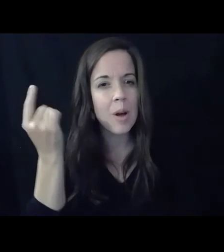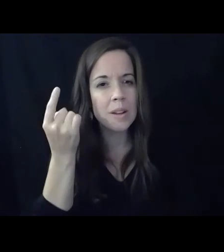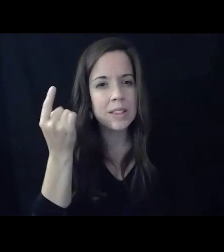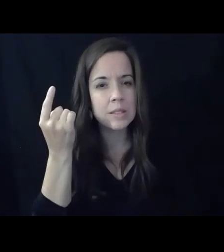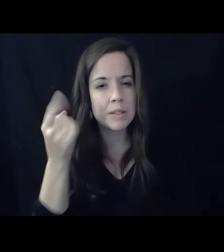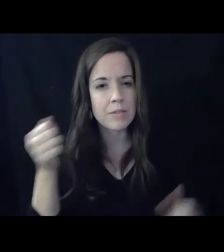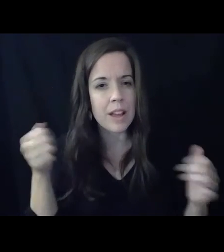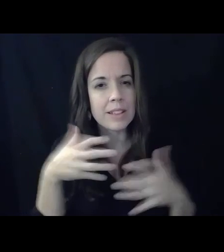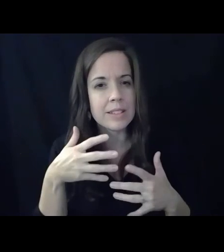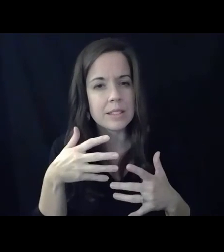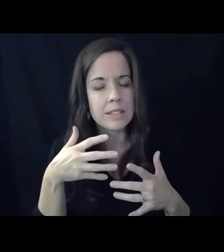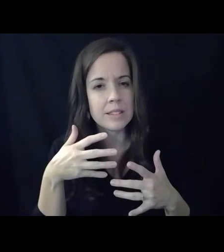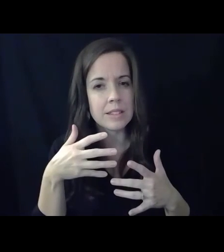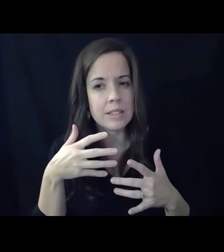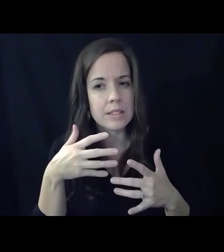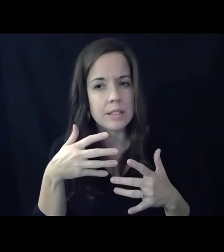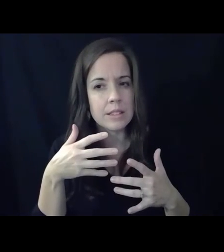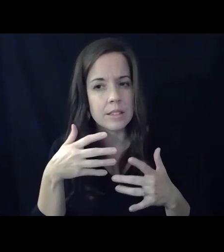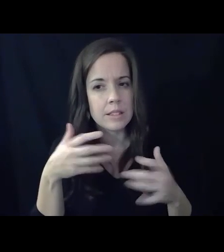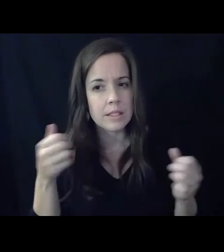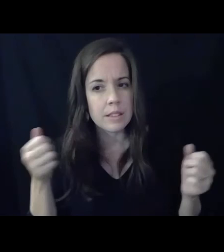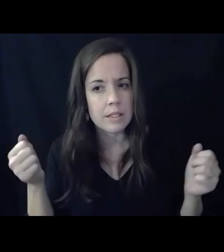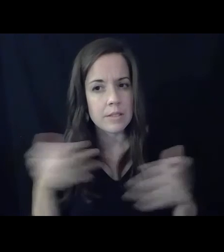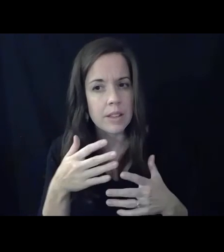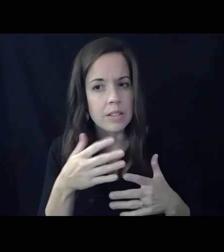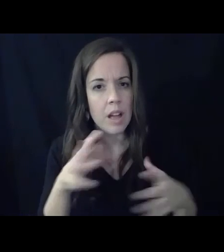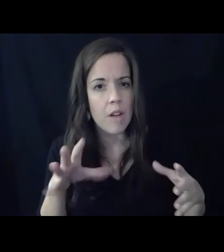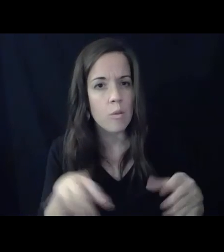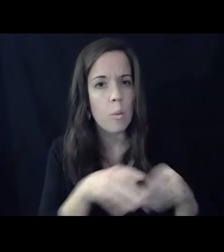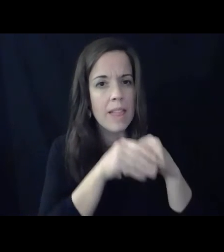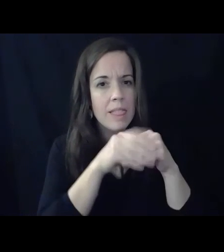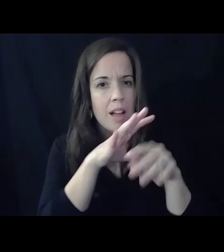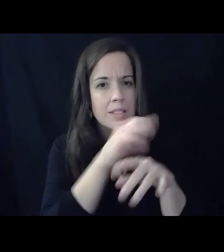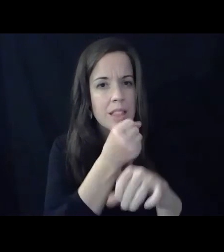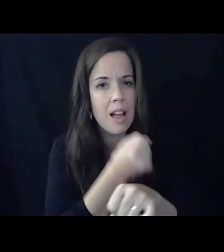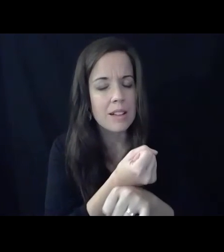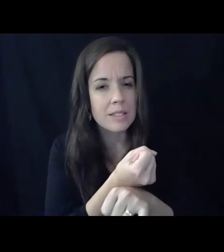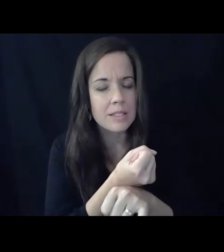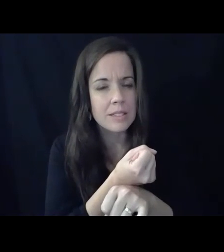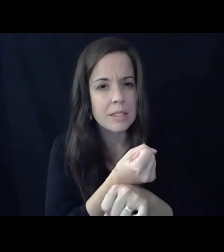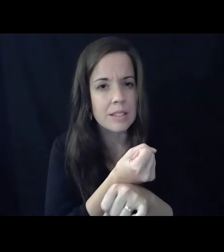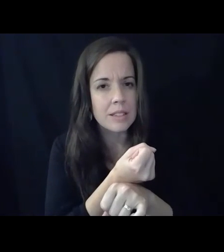little veil, of wedlock’s lock clicking shut. The heritable procession